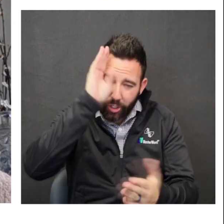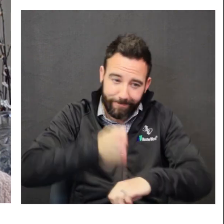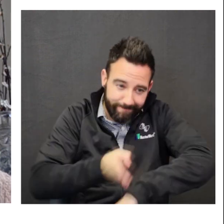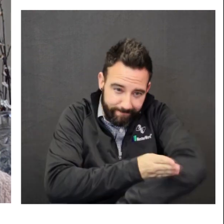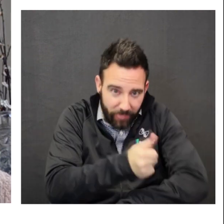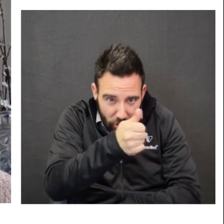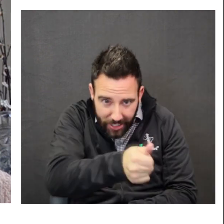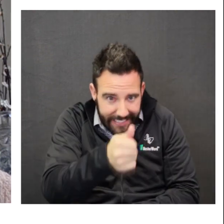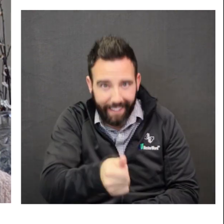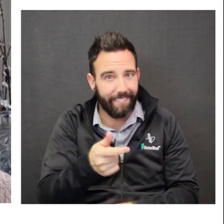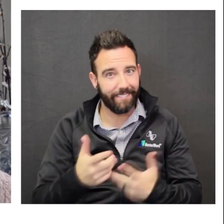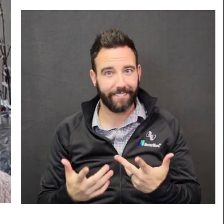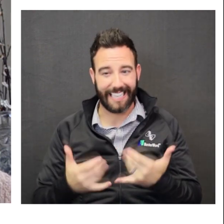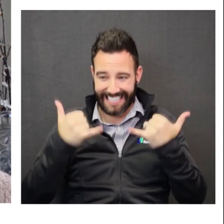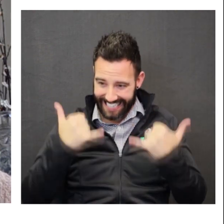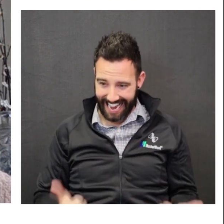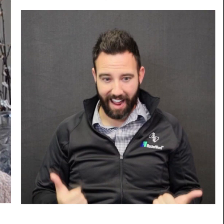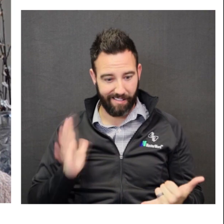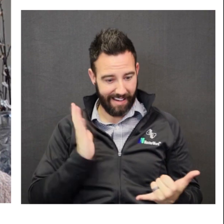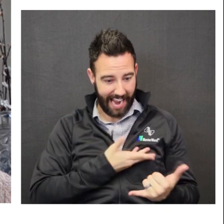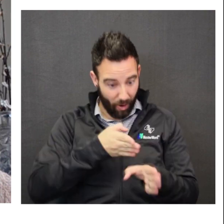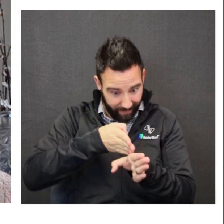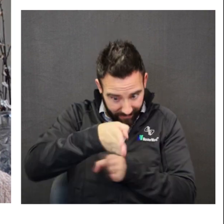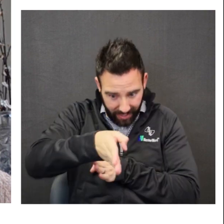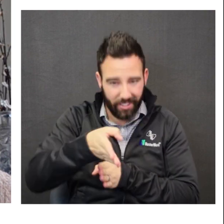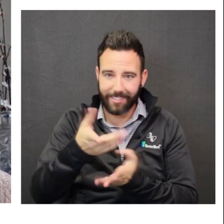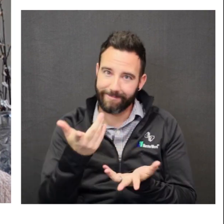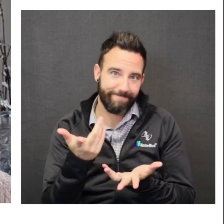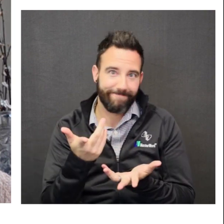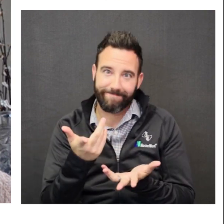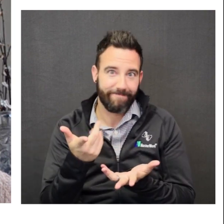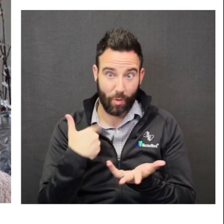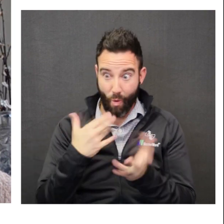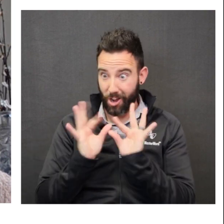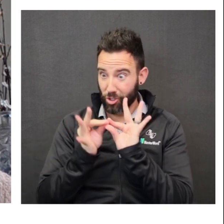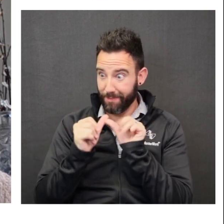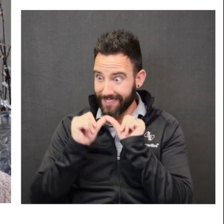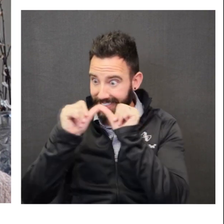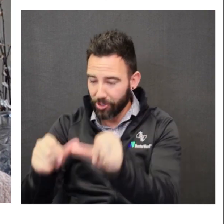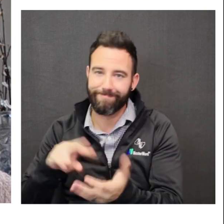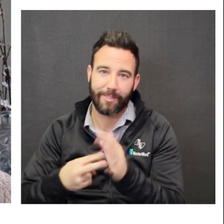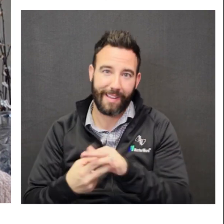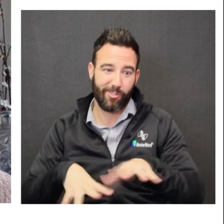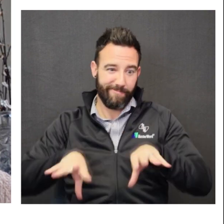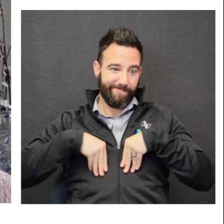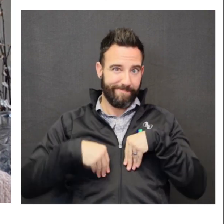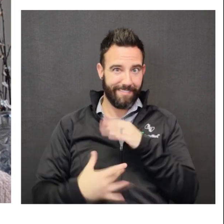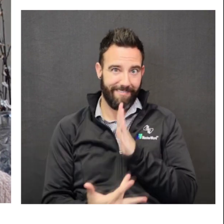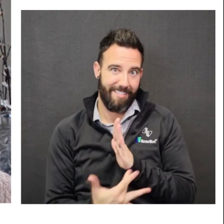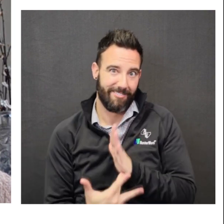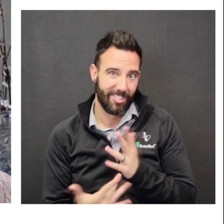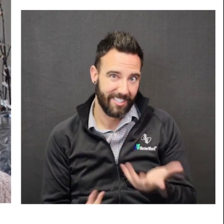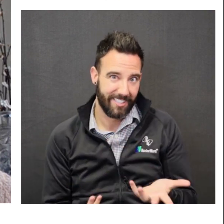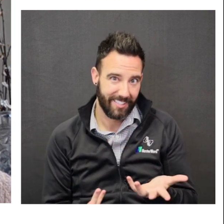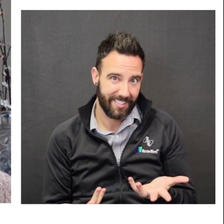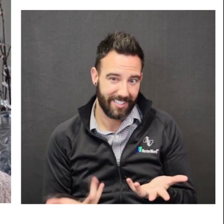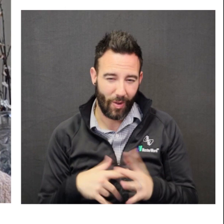know, that part of our skill set has to be technological In order for us to do the work we want to do. And so I just, there are a lot